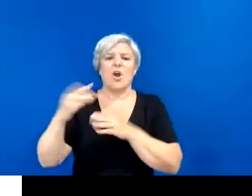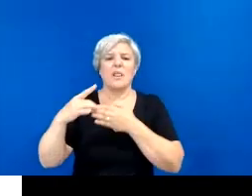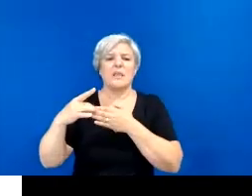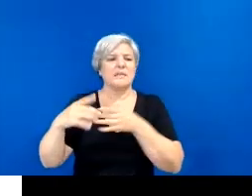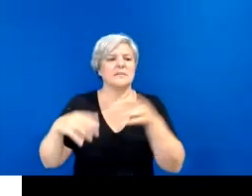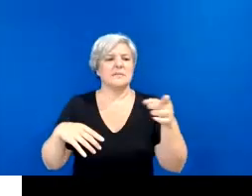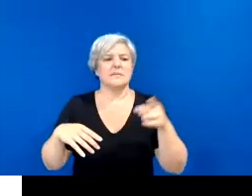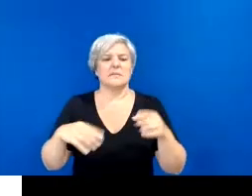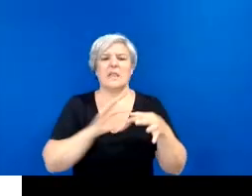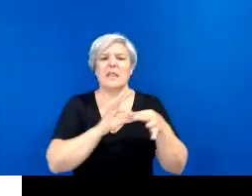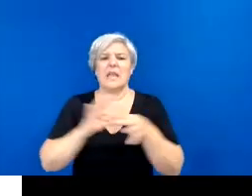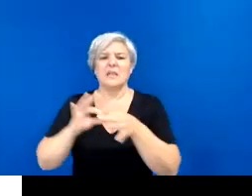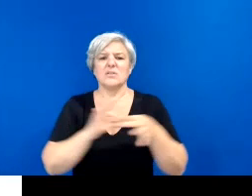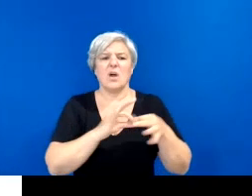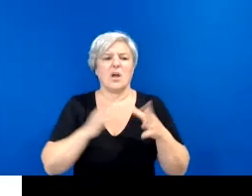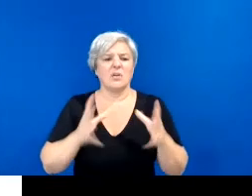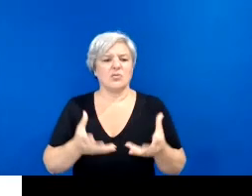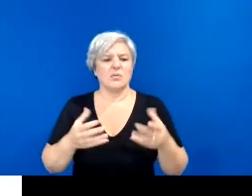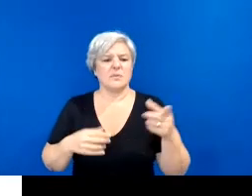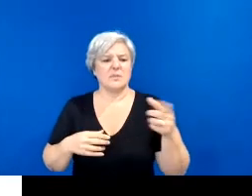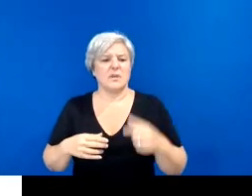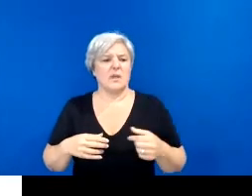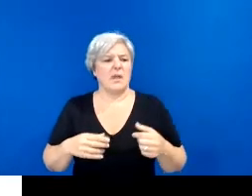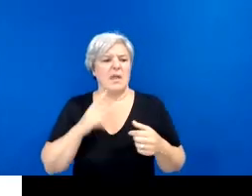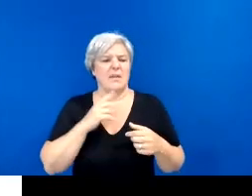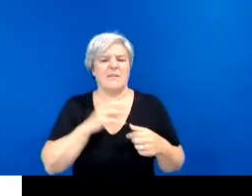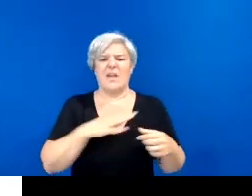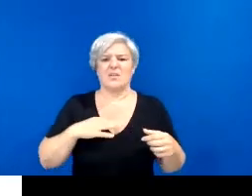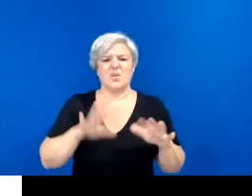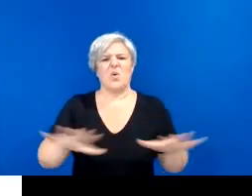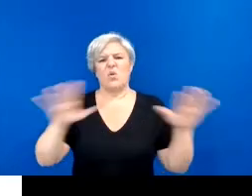liaisons and other faculty from across the California community College system.